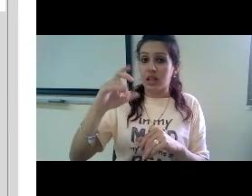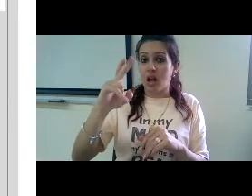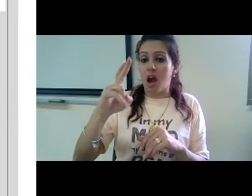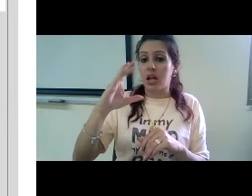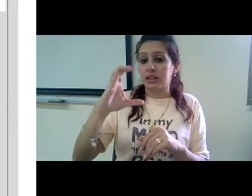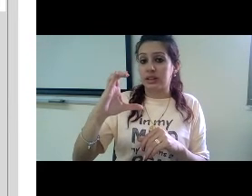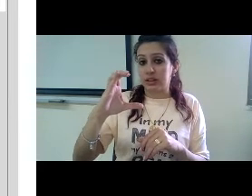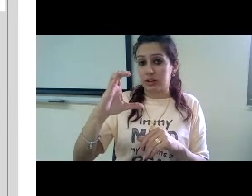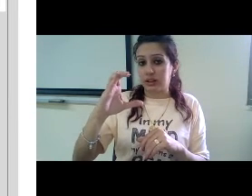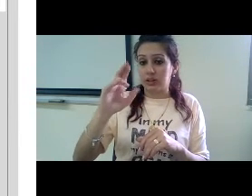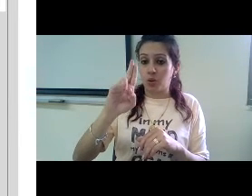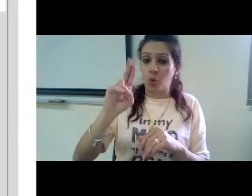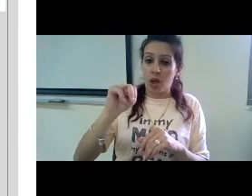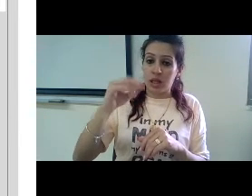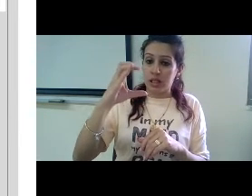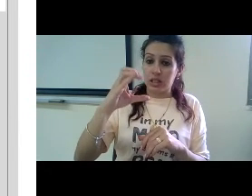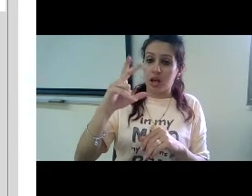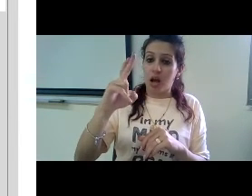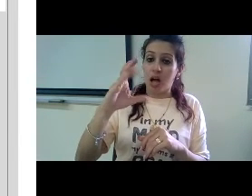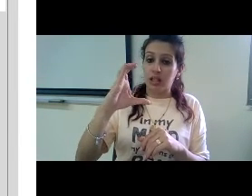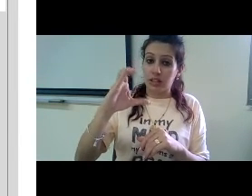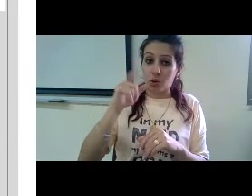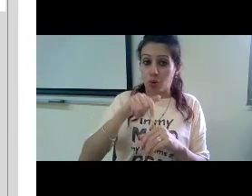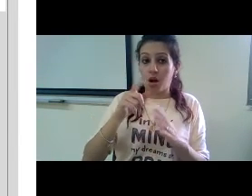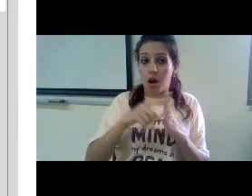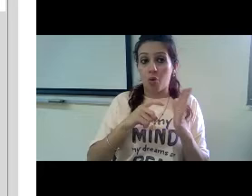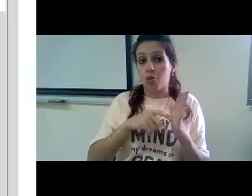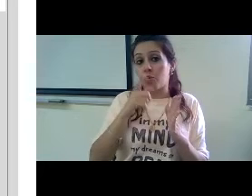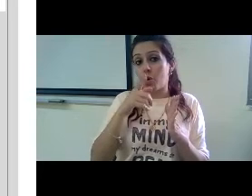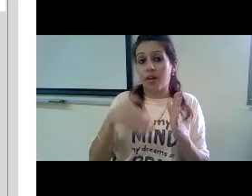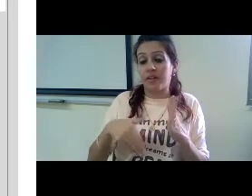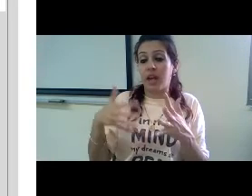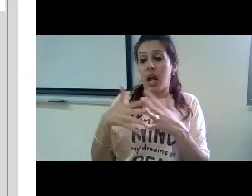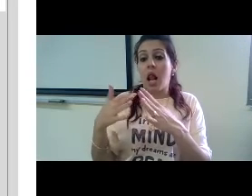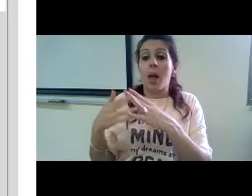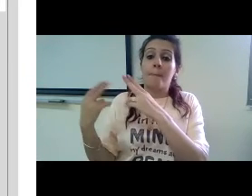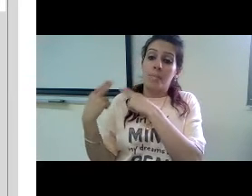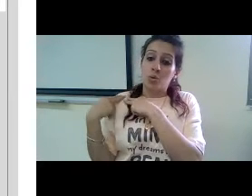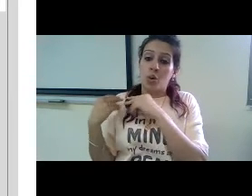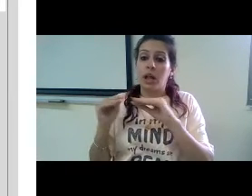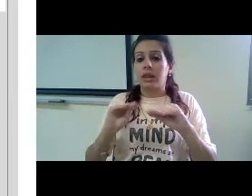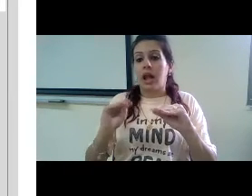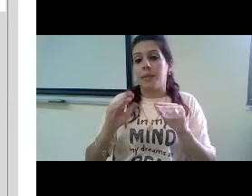So if you really want to offer the same possibilities to thrive for every child,